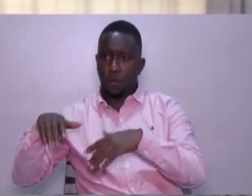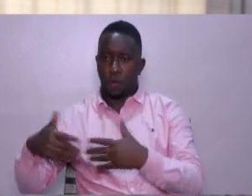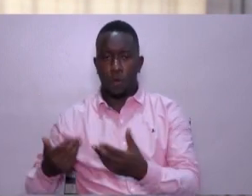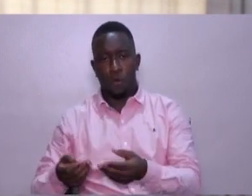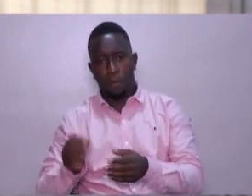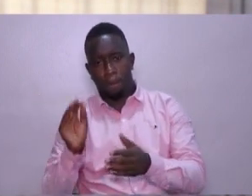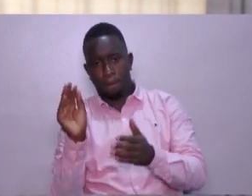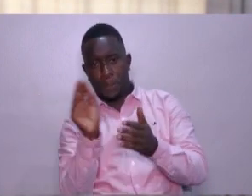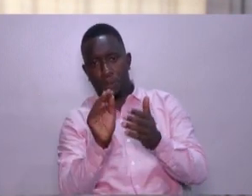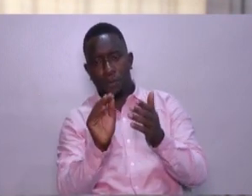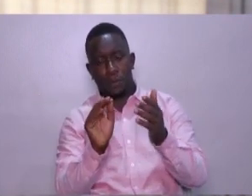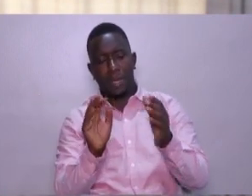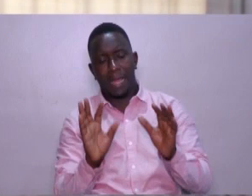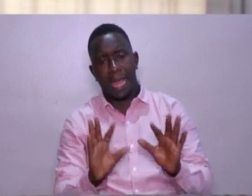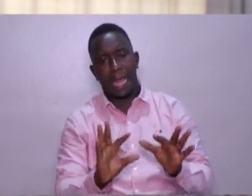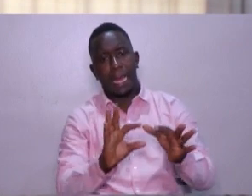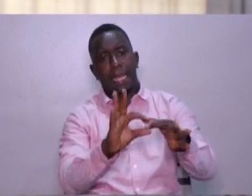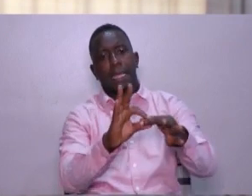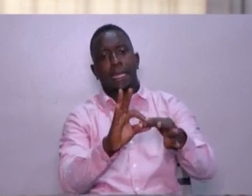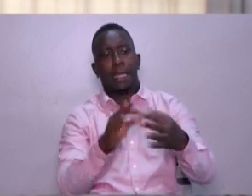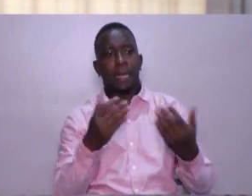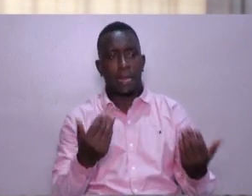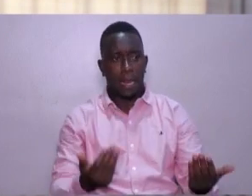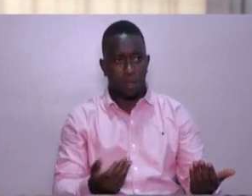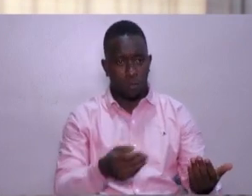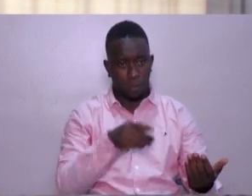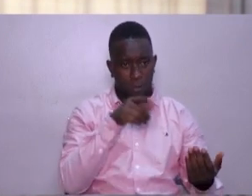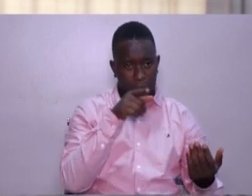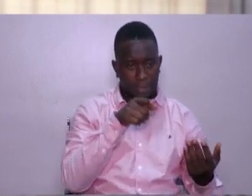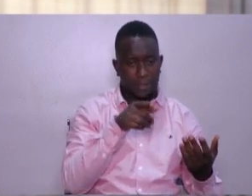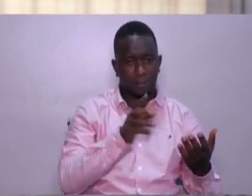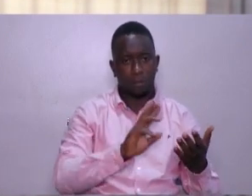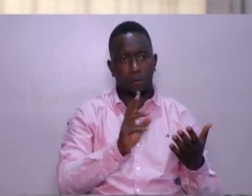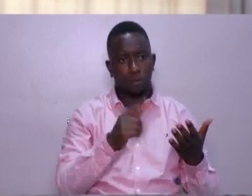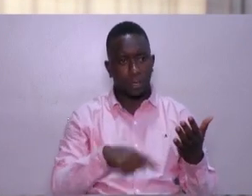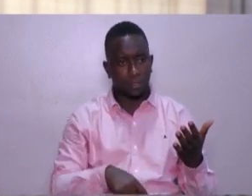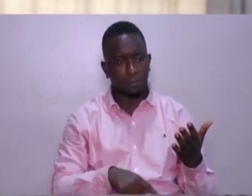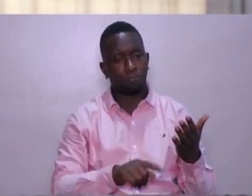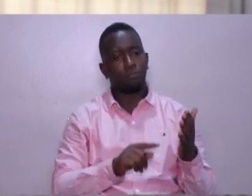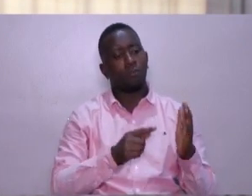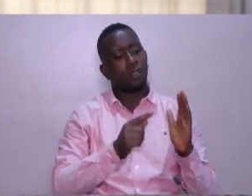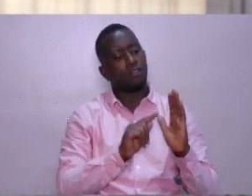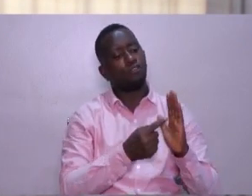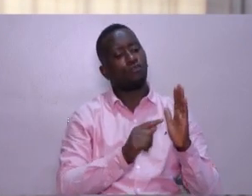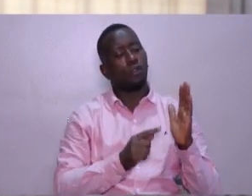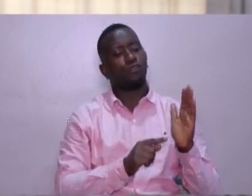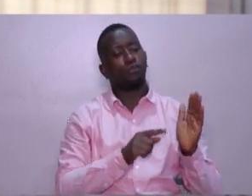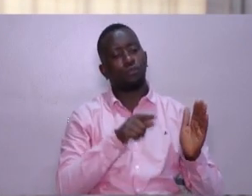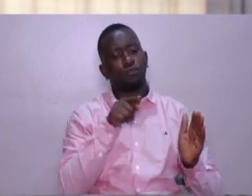so that they are able to watch so instructions to the animator to create what you want to create